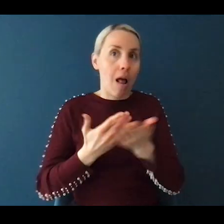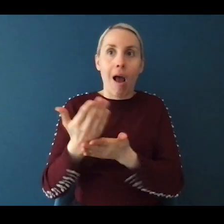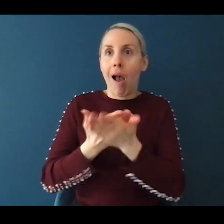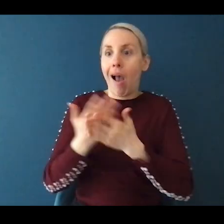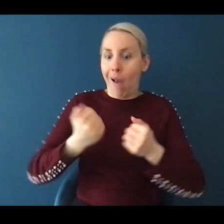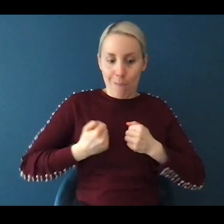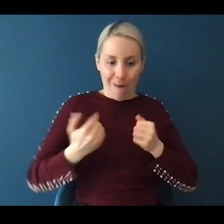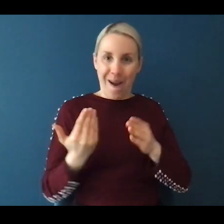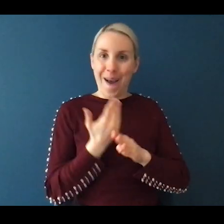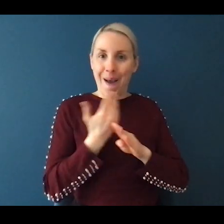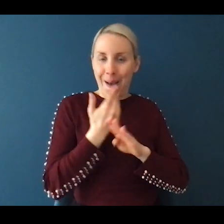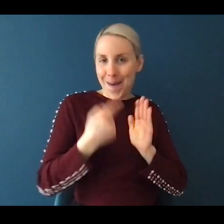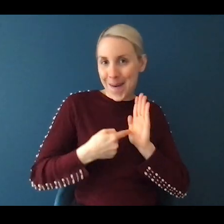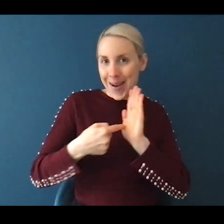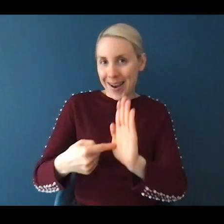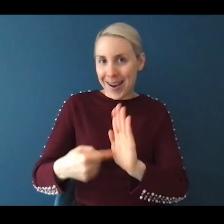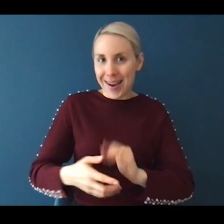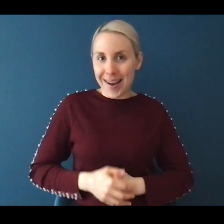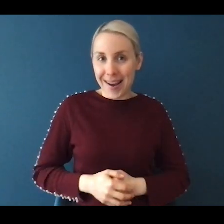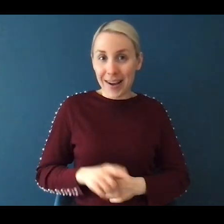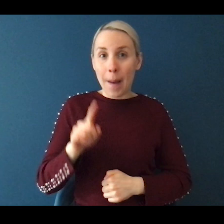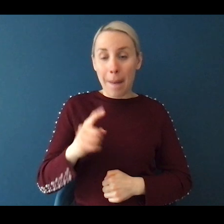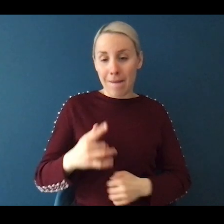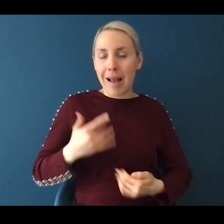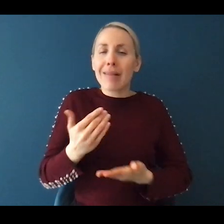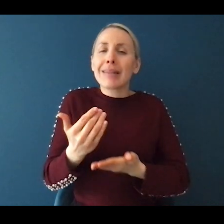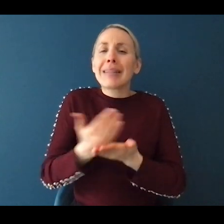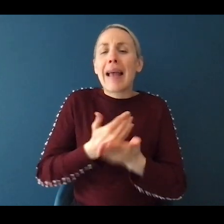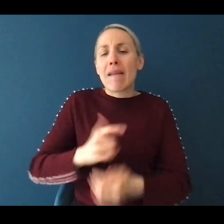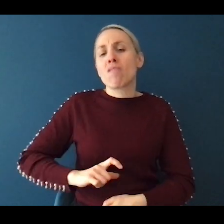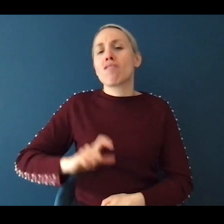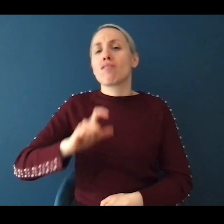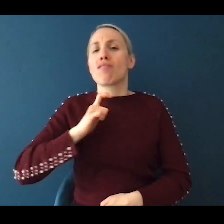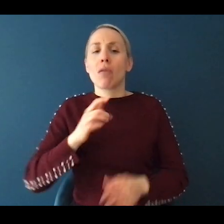support for me came from working directly with Jerwood and Photoworks and having those